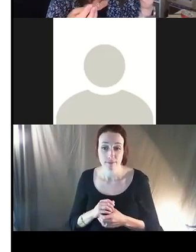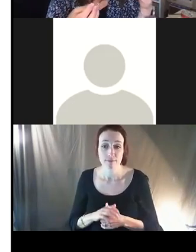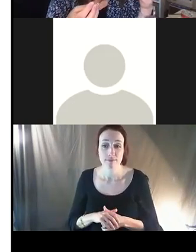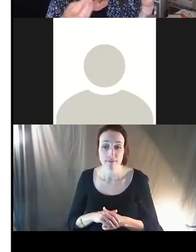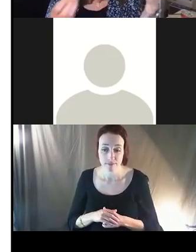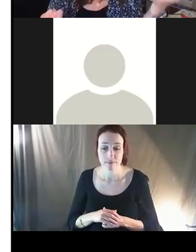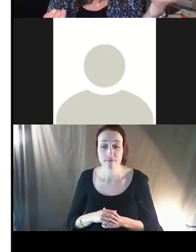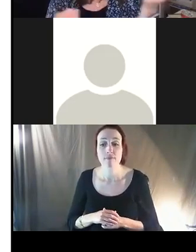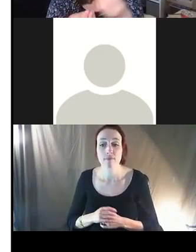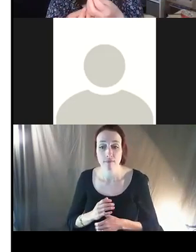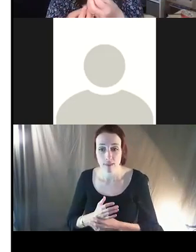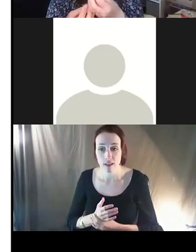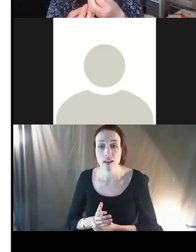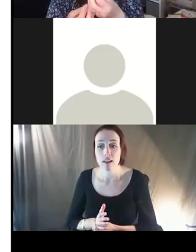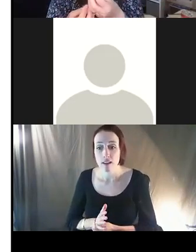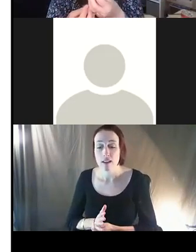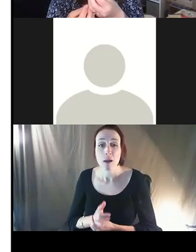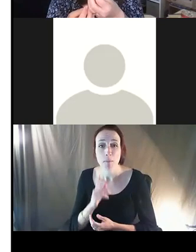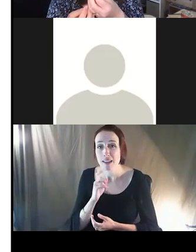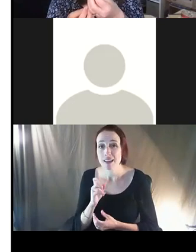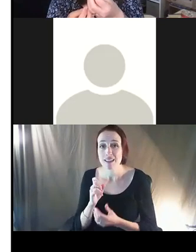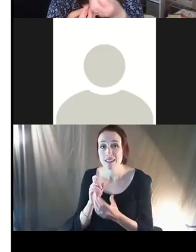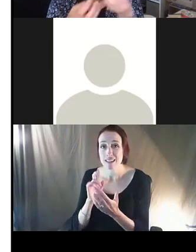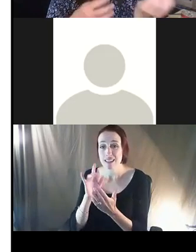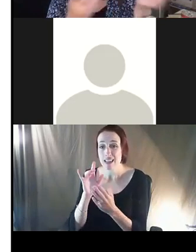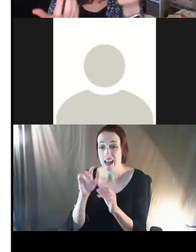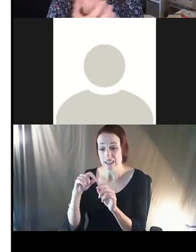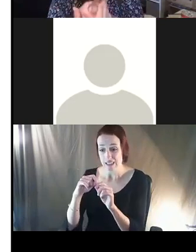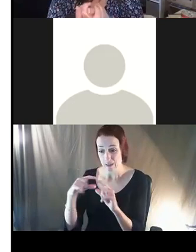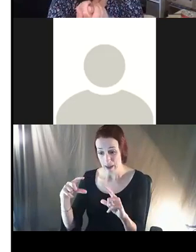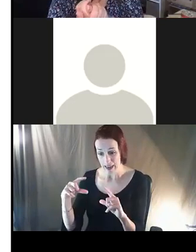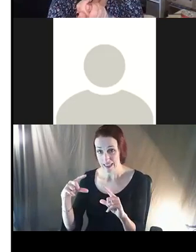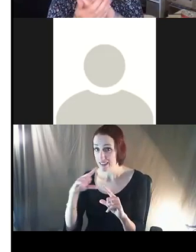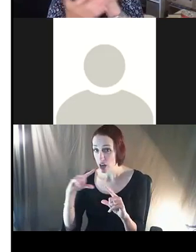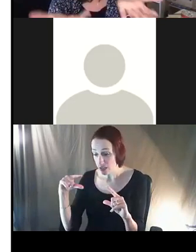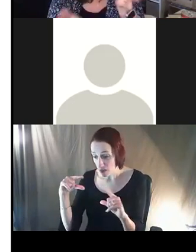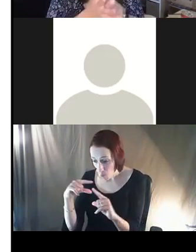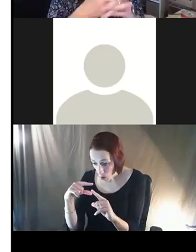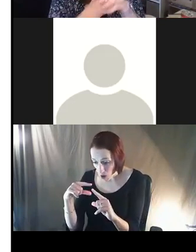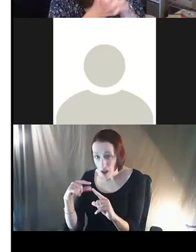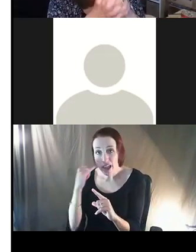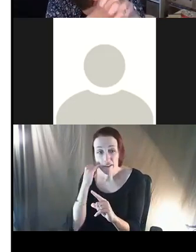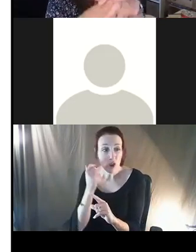that real estate is so tight if a person's preference really is one or the other.